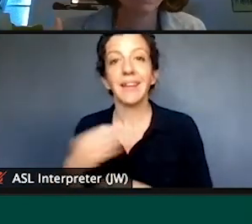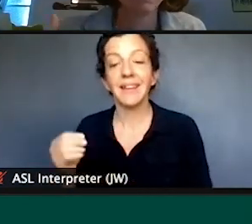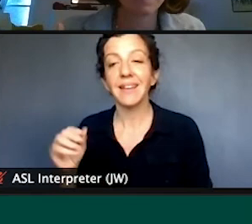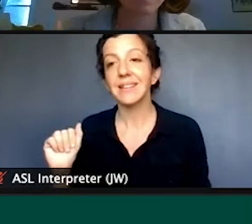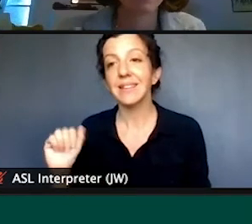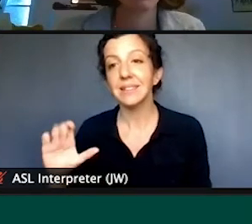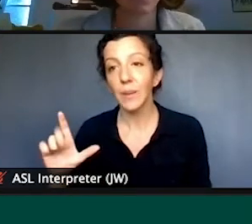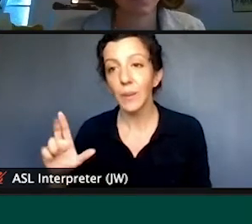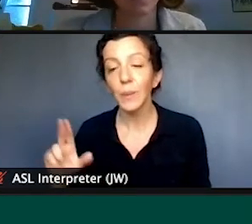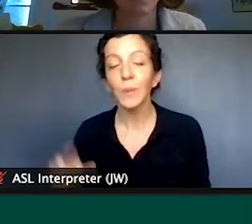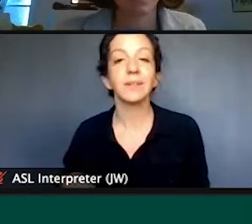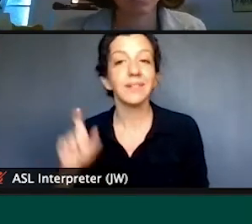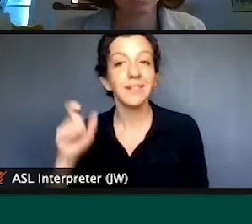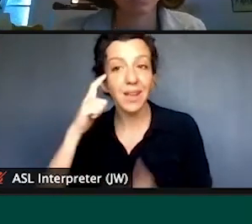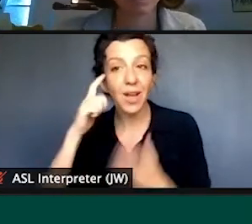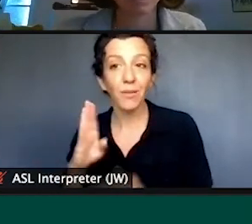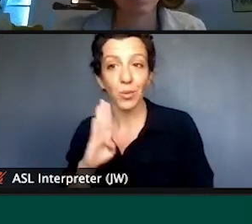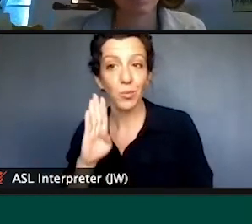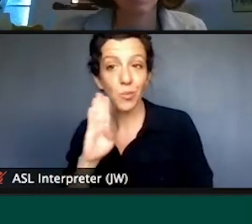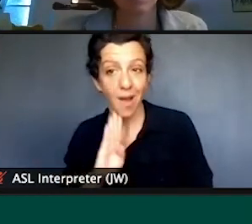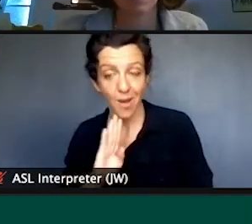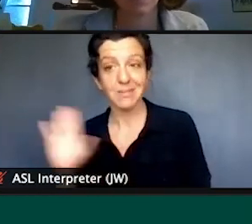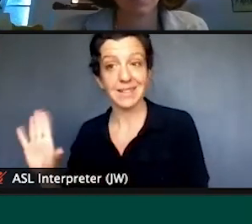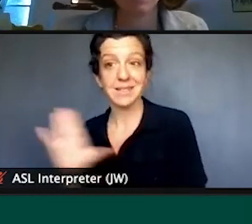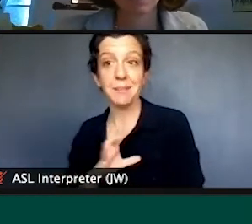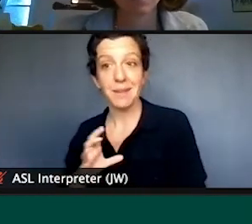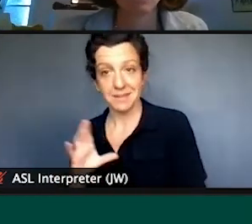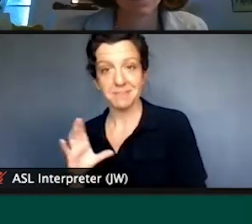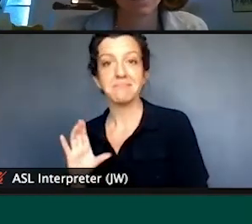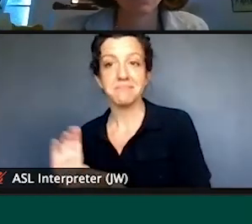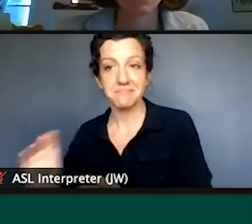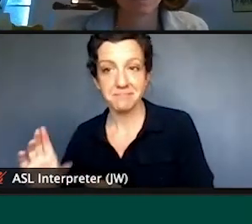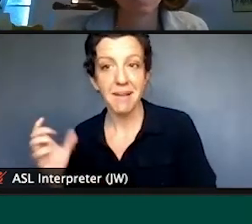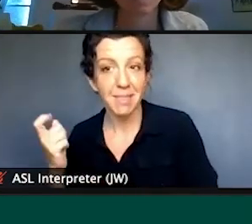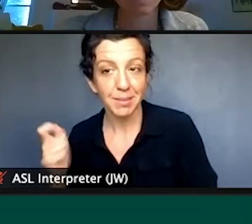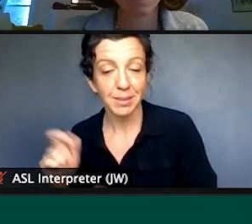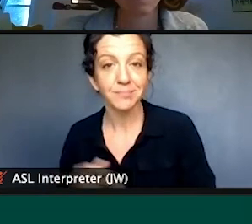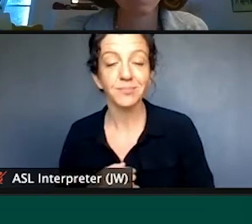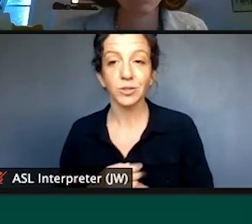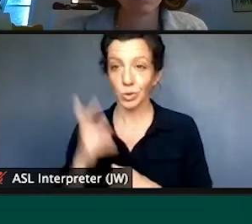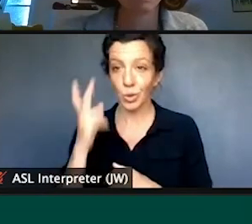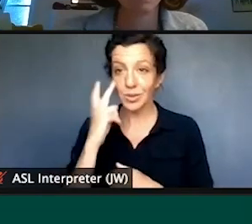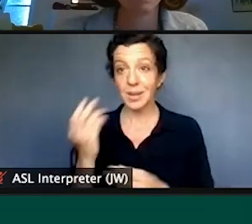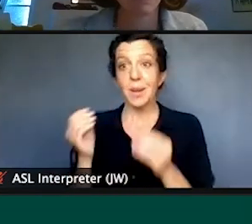of a misdemeanor, they would not be eligible for prison. The second way that the measure affects the prison population is